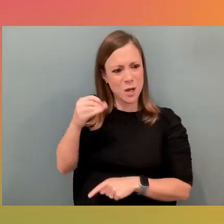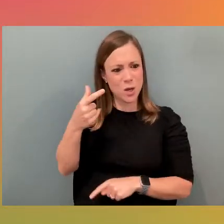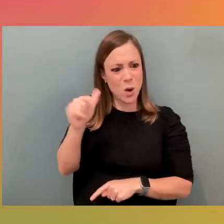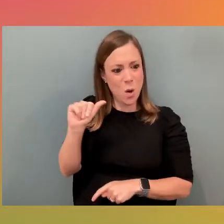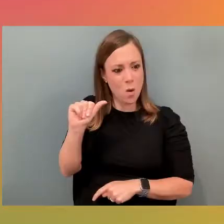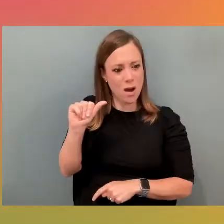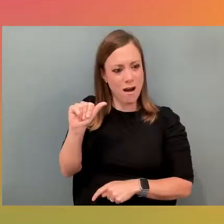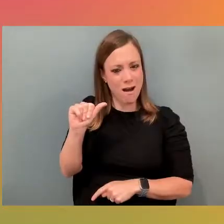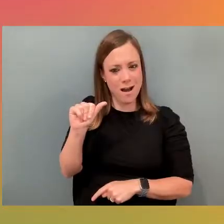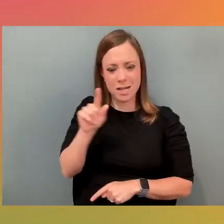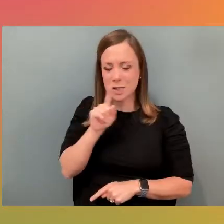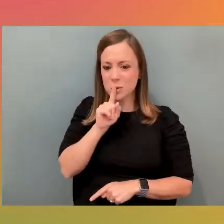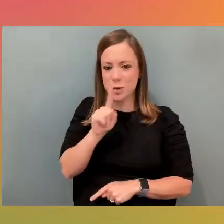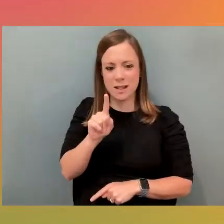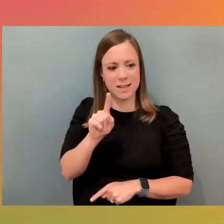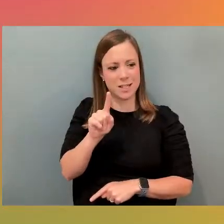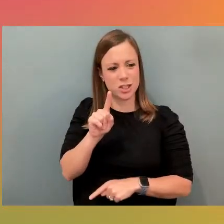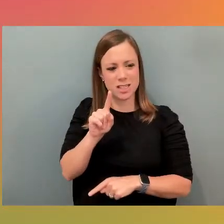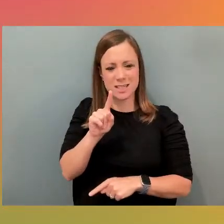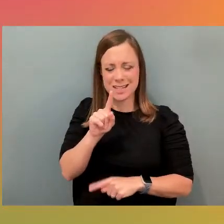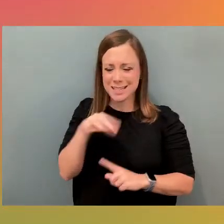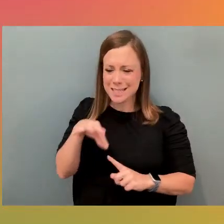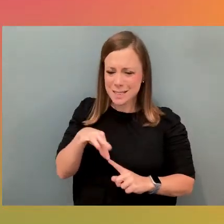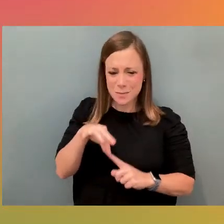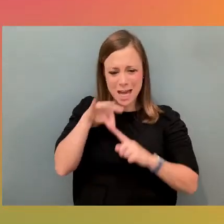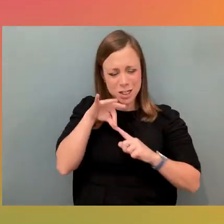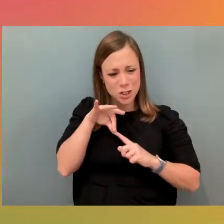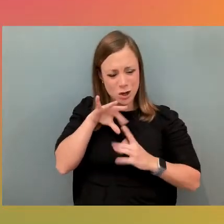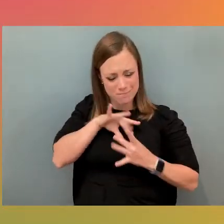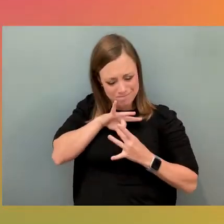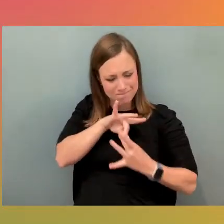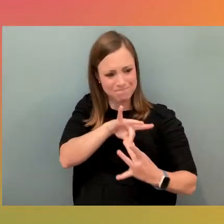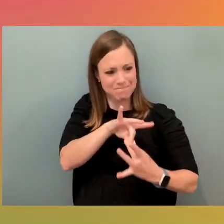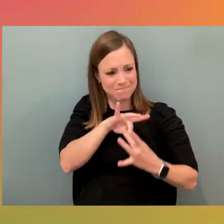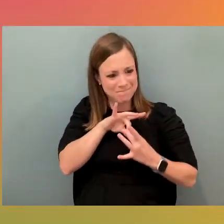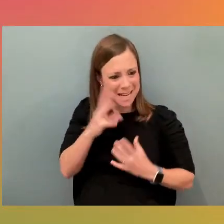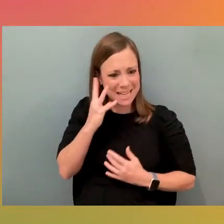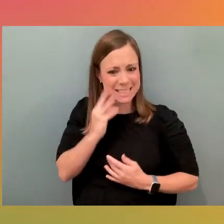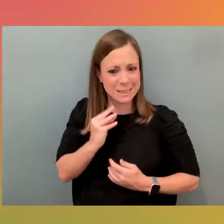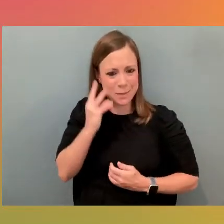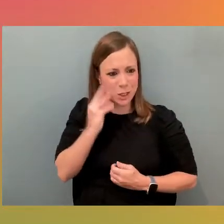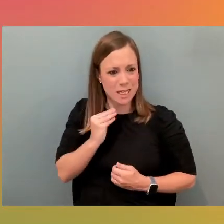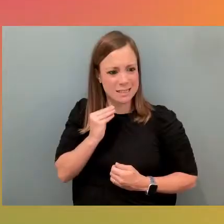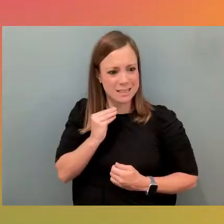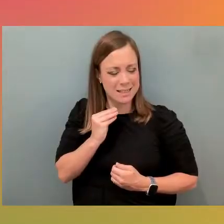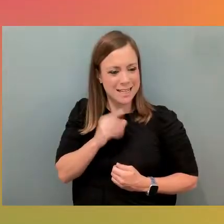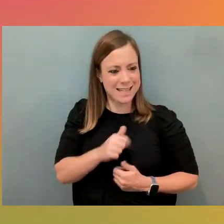AROUND AND SEE SO MANY PEOPLE HAVING I MEAN, YOGA IS SUCH AN